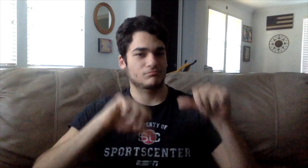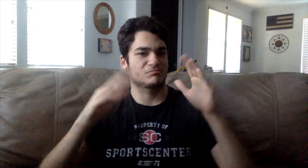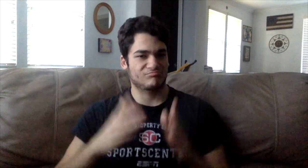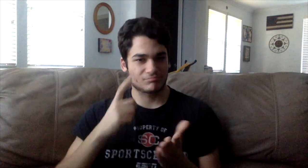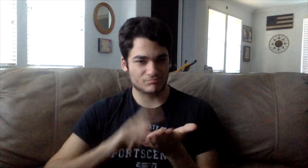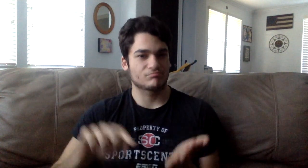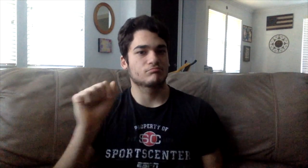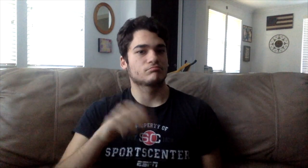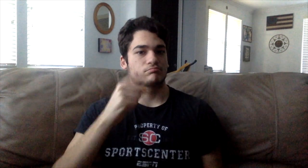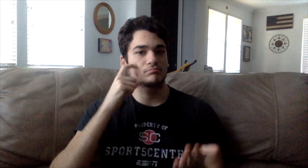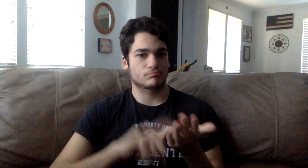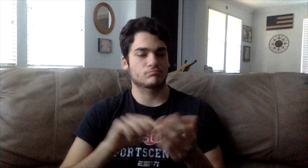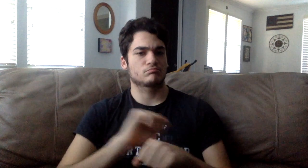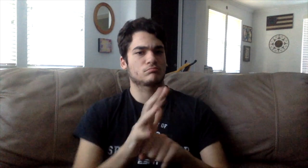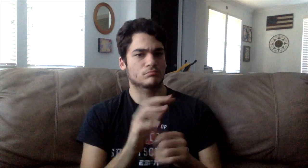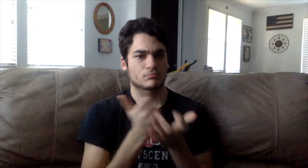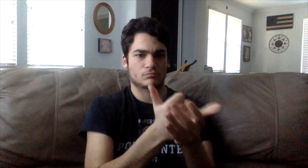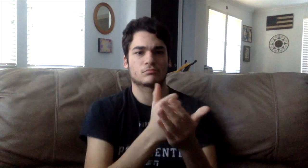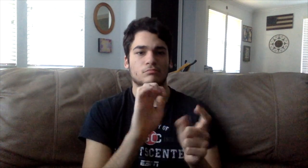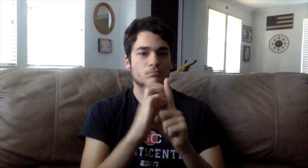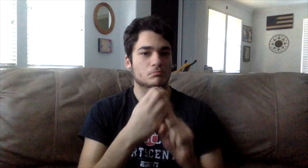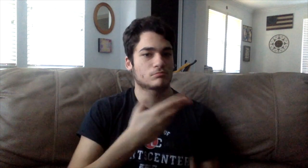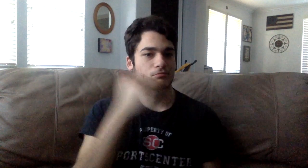Scientists said the Coronavirus did improve the environment.